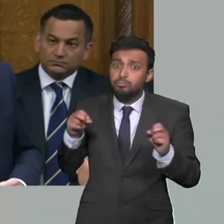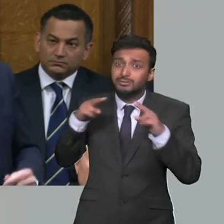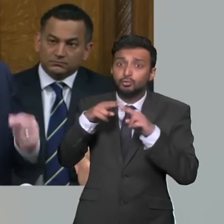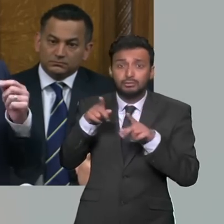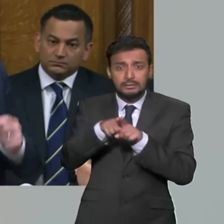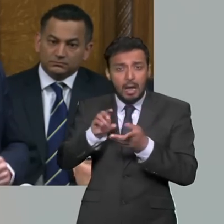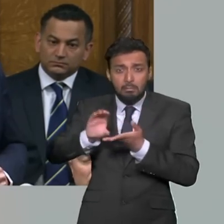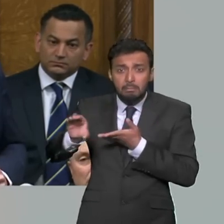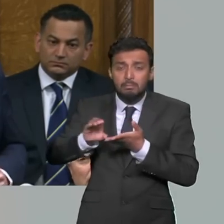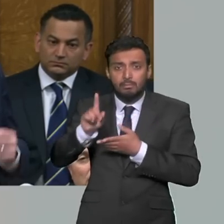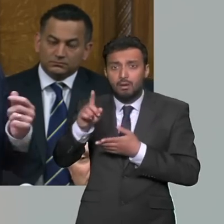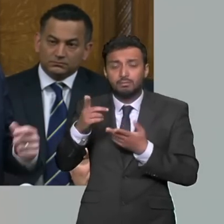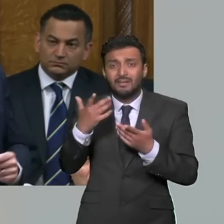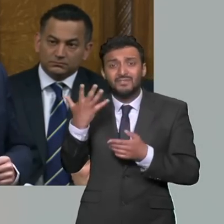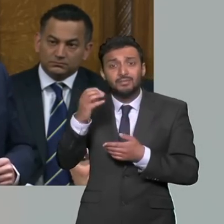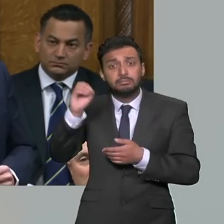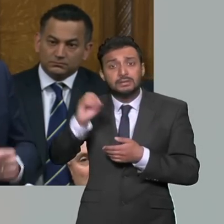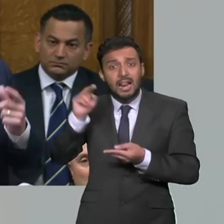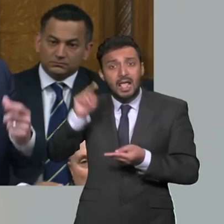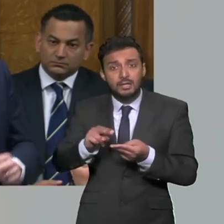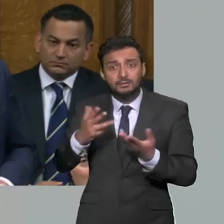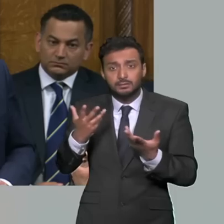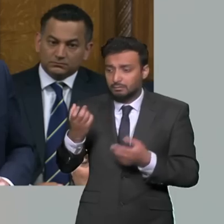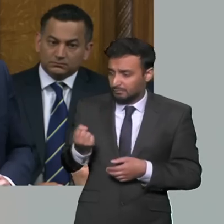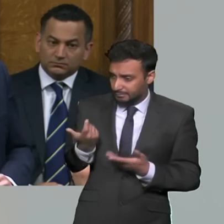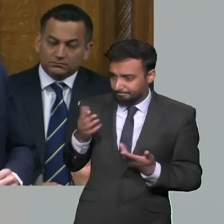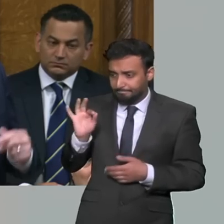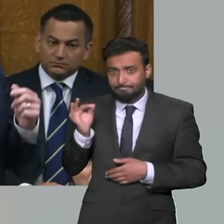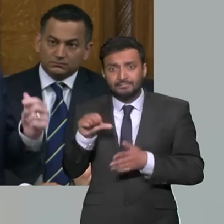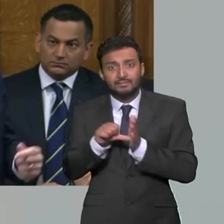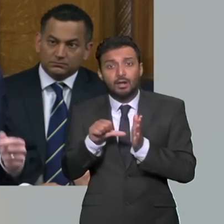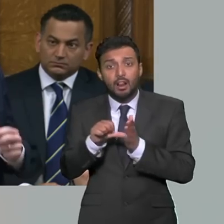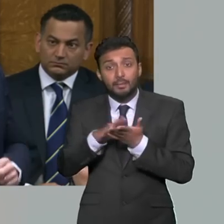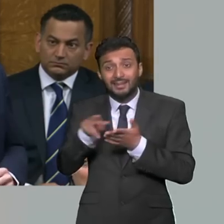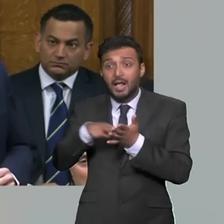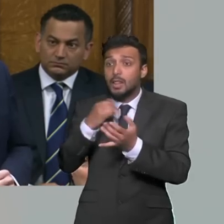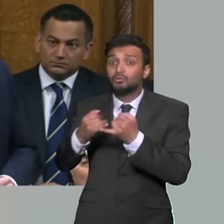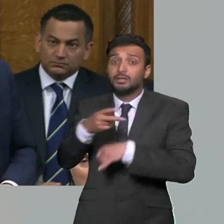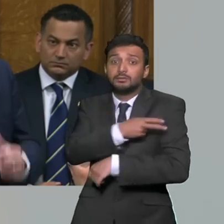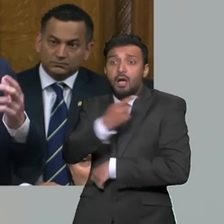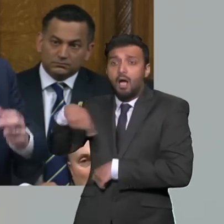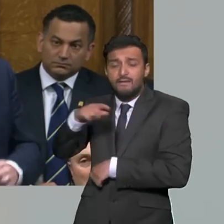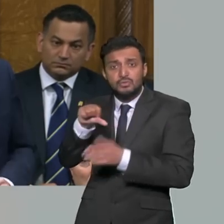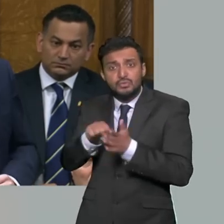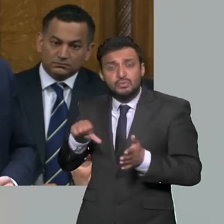That makes it very difficult for the NHS in Cambridge, including Addenbrooke’s Hospital, to retain and recruit staff. Will my right hon.